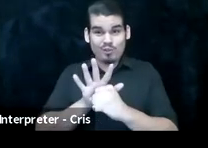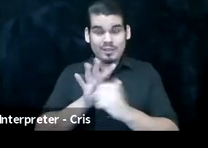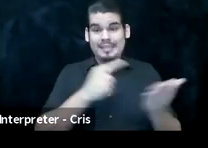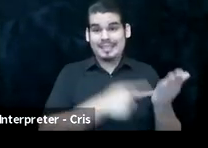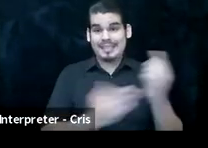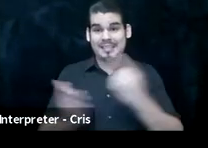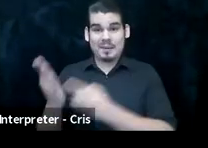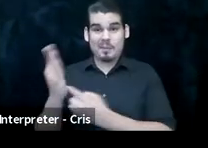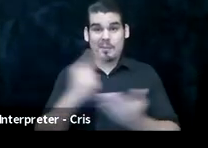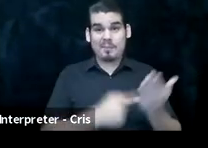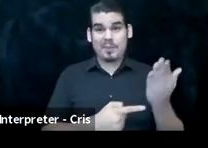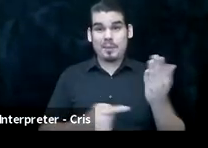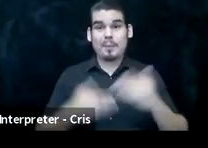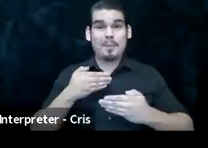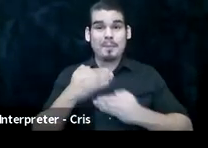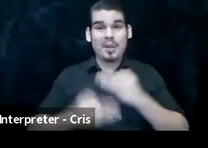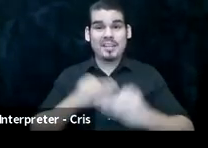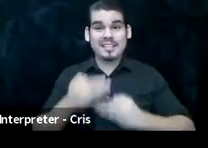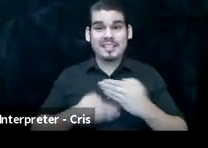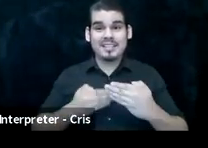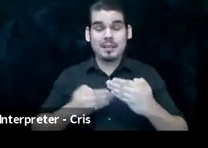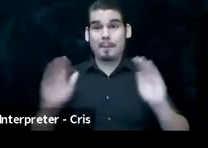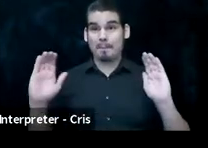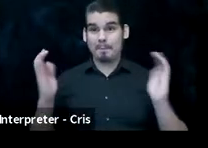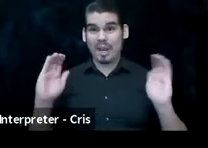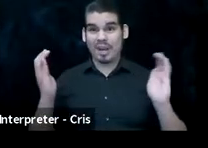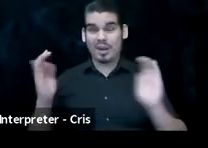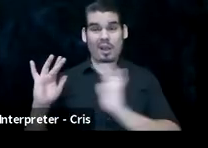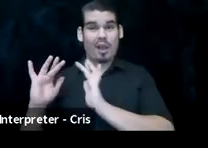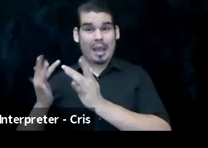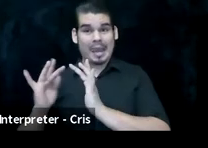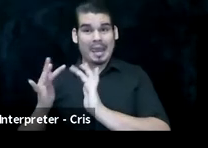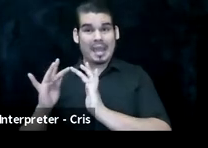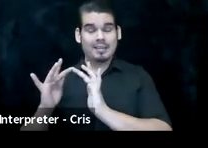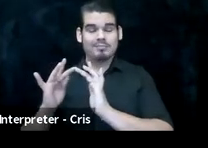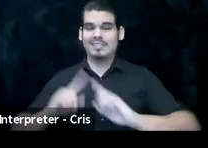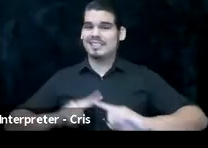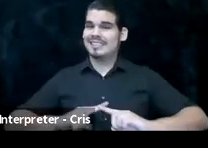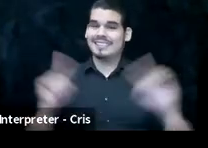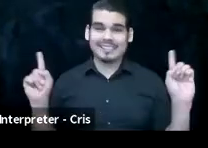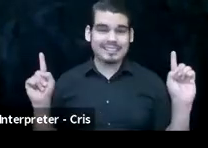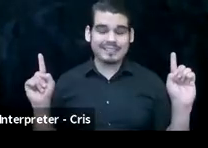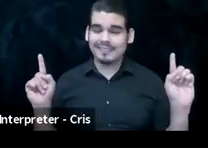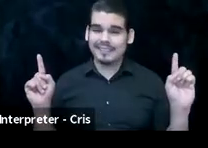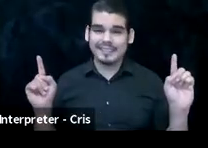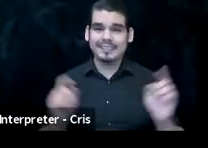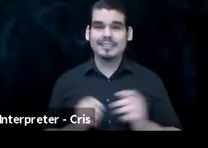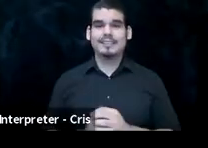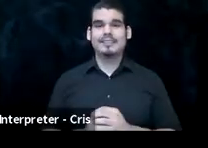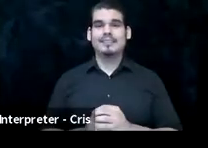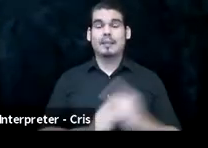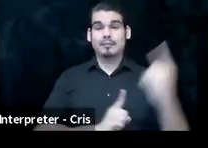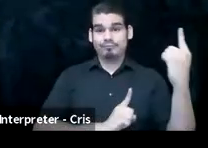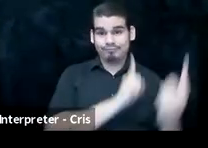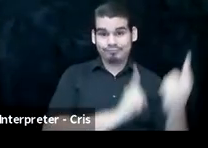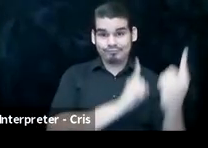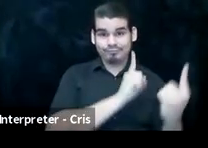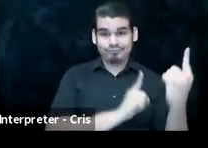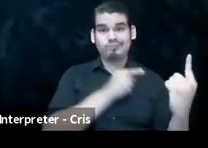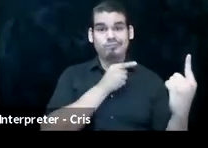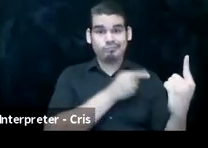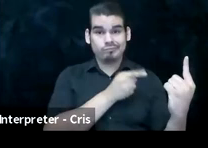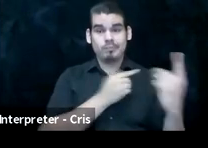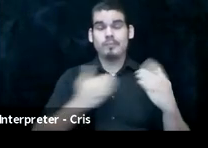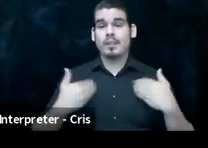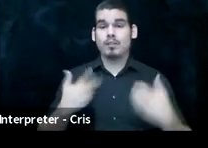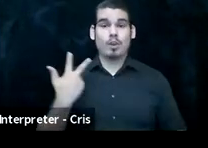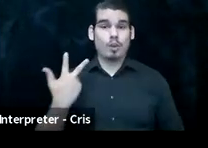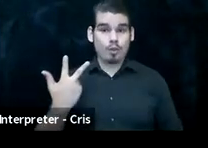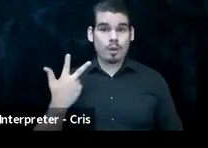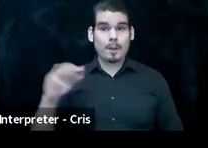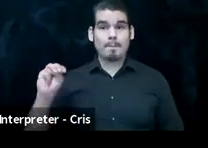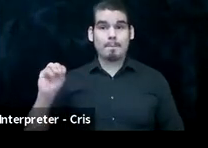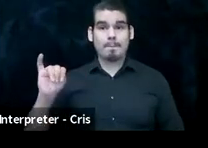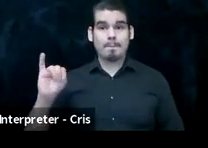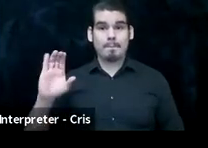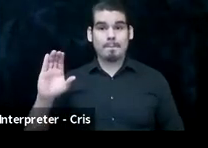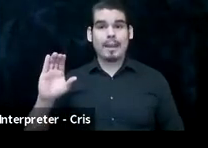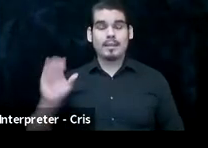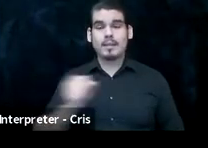Katherine Squire: And just generally when we have our debate process and we have GA in person, what happens is there are three three microphones that are set up and so delegates really line up.